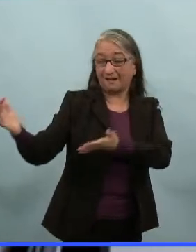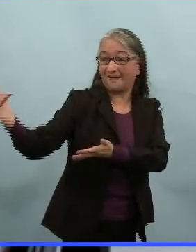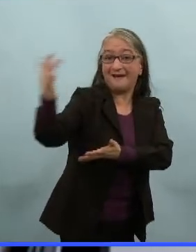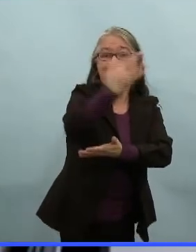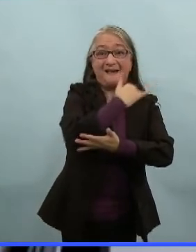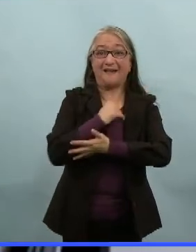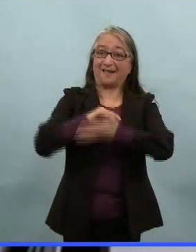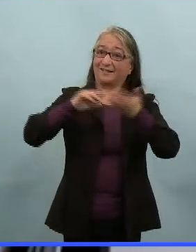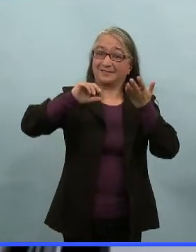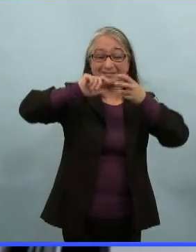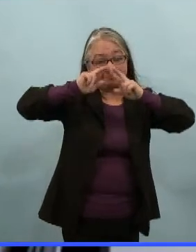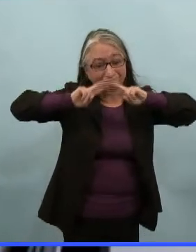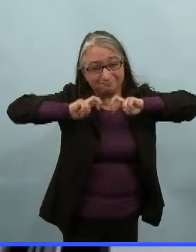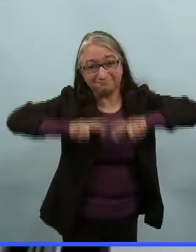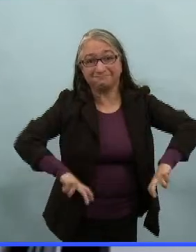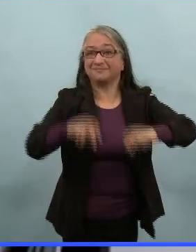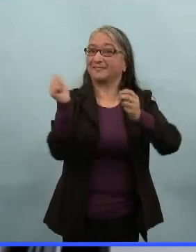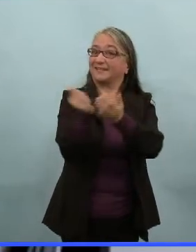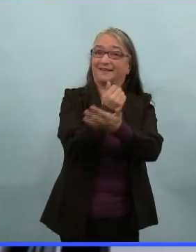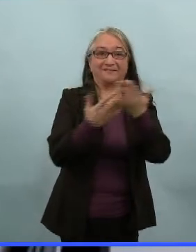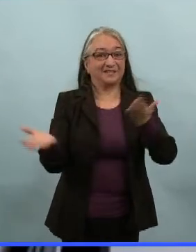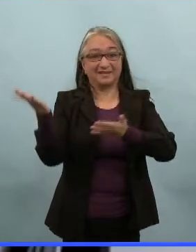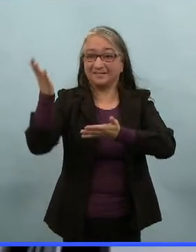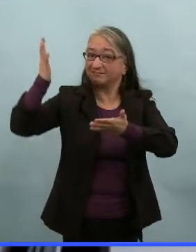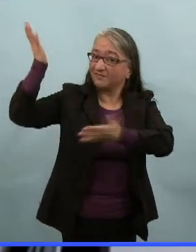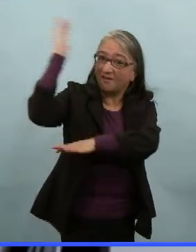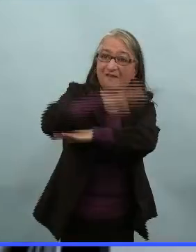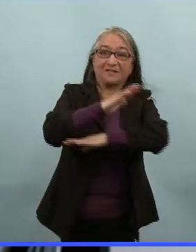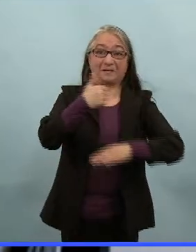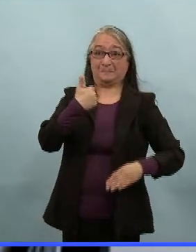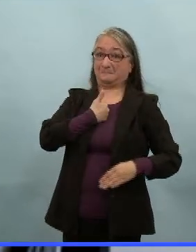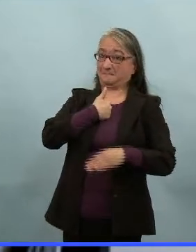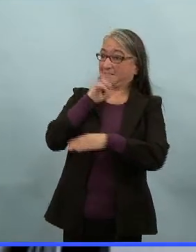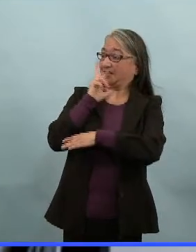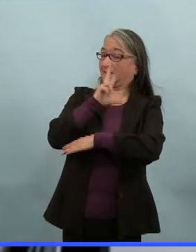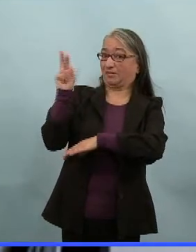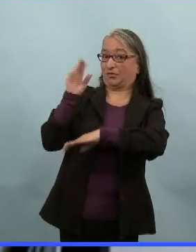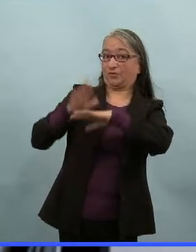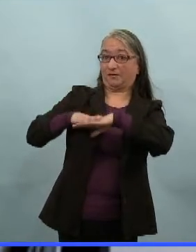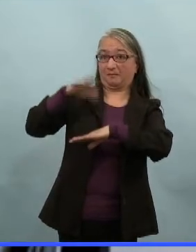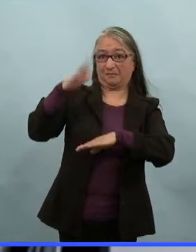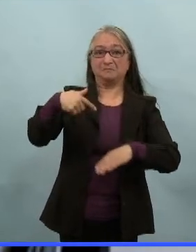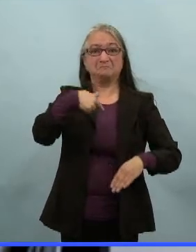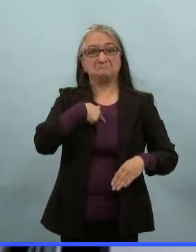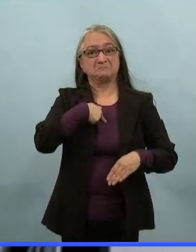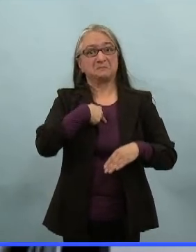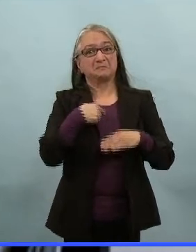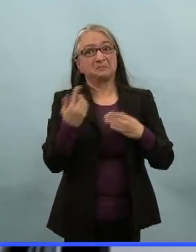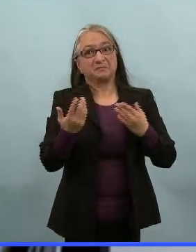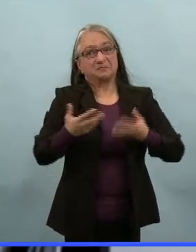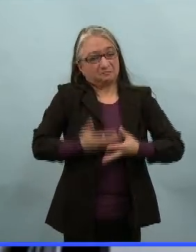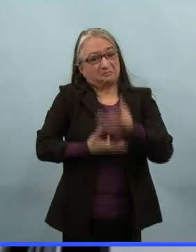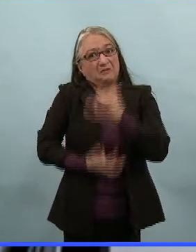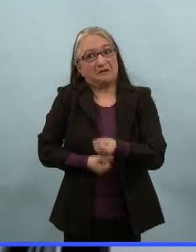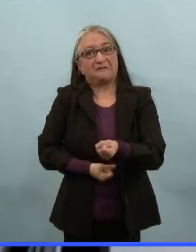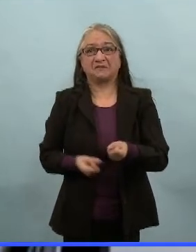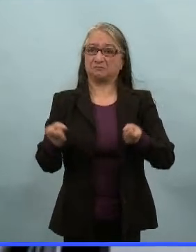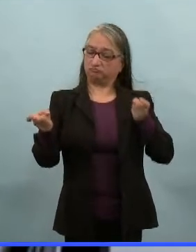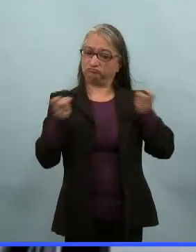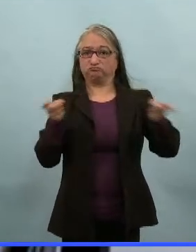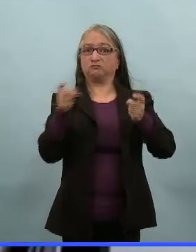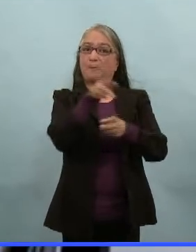happy and confident to get either so we're asking manitobans to save pfizer for the younger folks